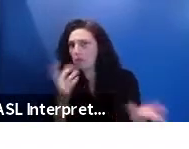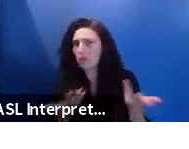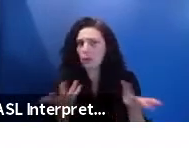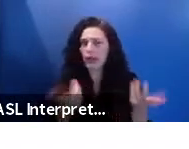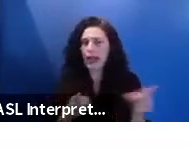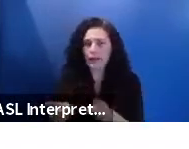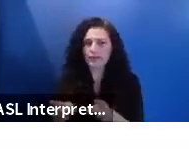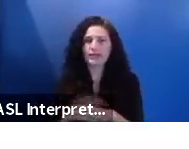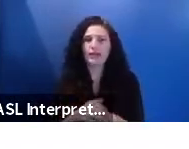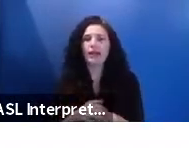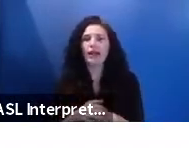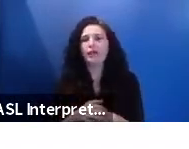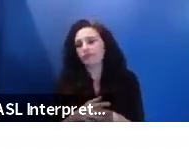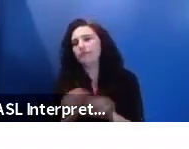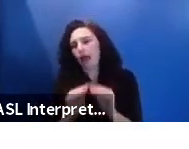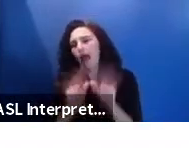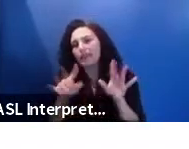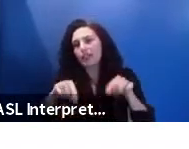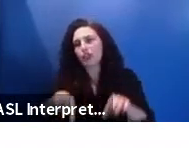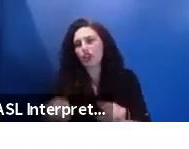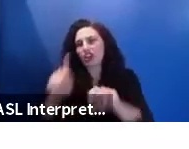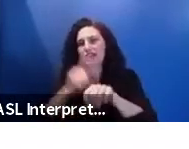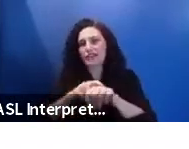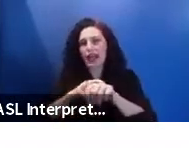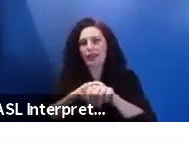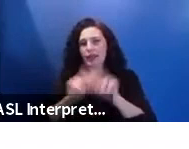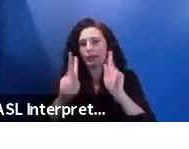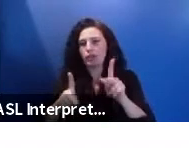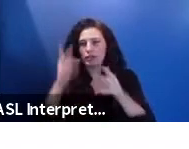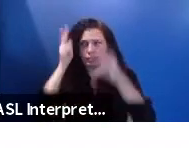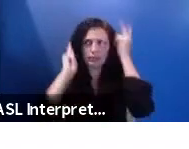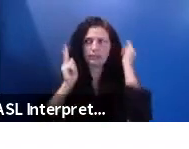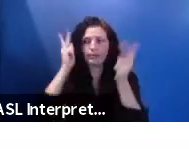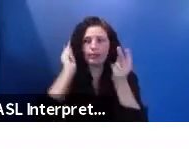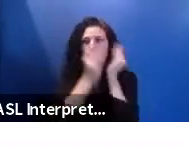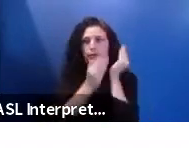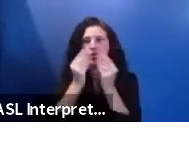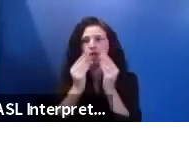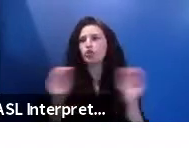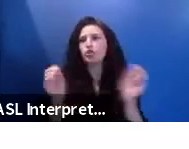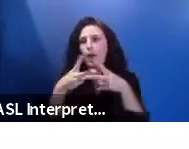not going to be able to wear masks during that time period. So part of the protocol is that a makeup artists